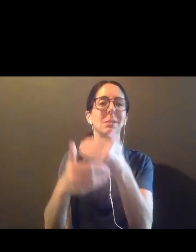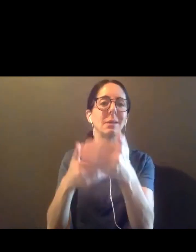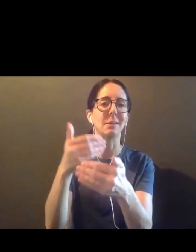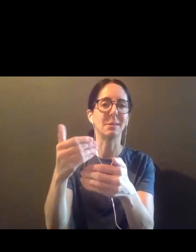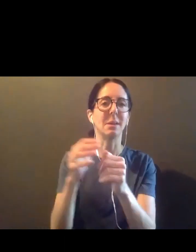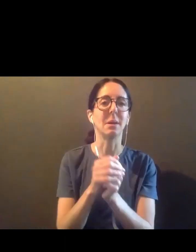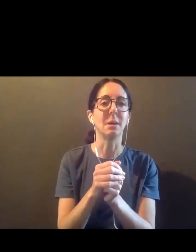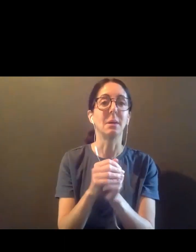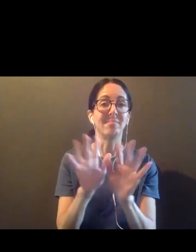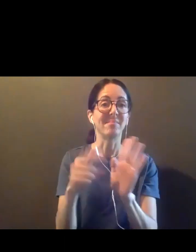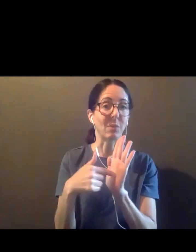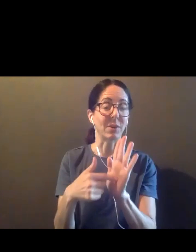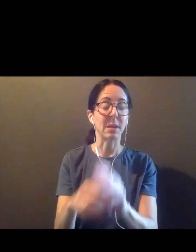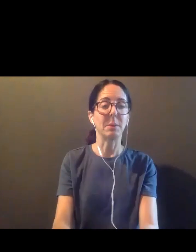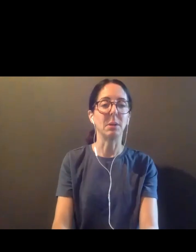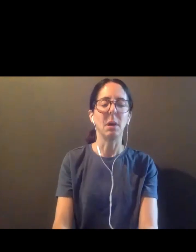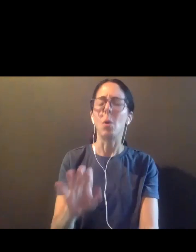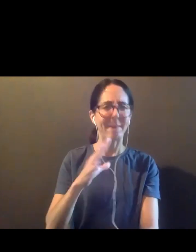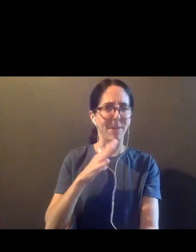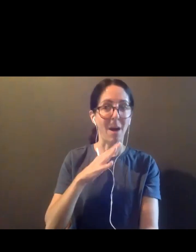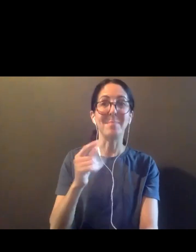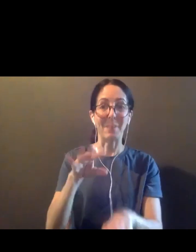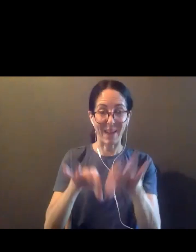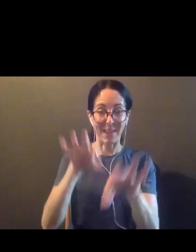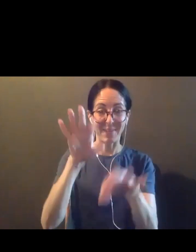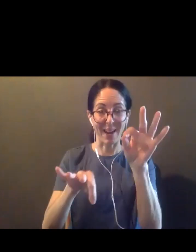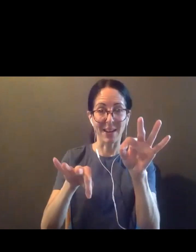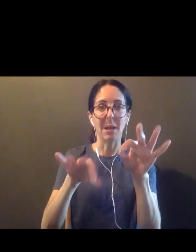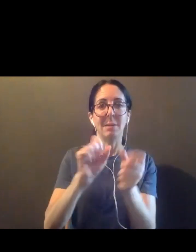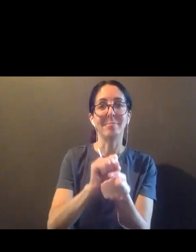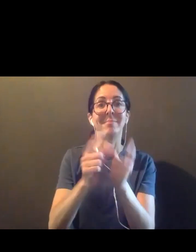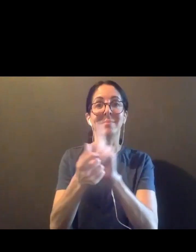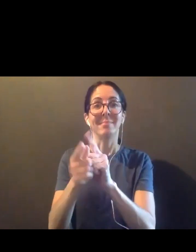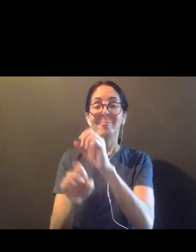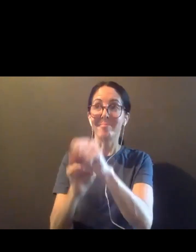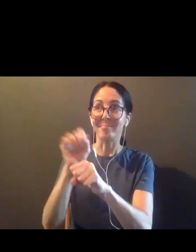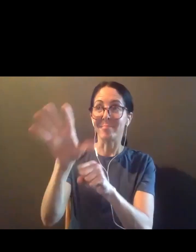And it was how do we now translate these findings into inform the legislation?